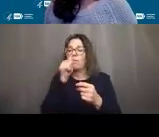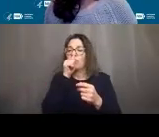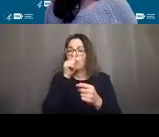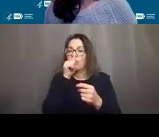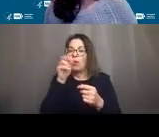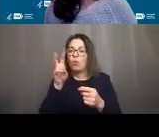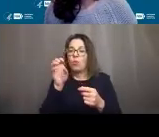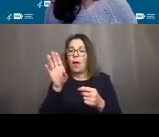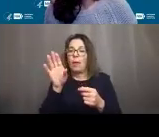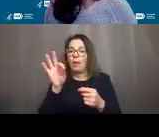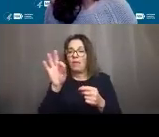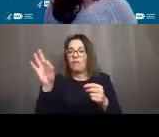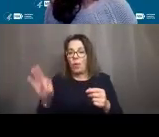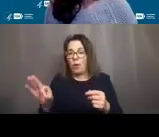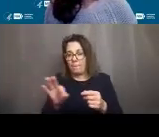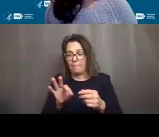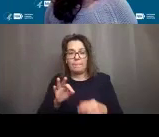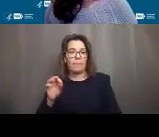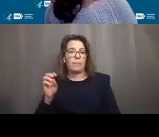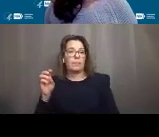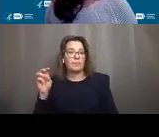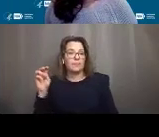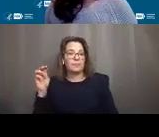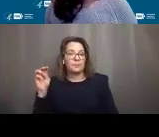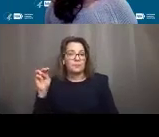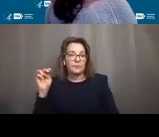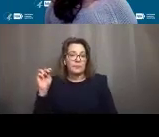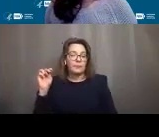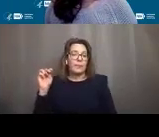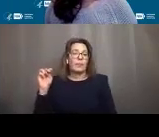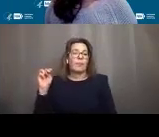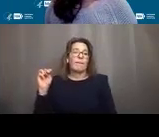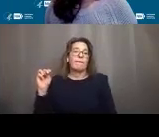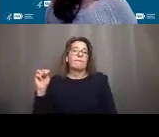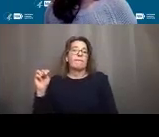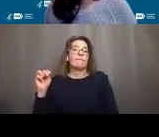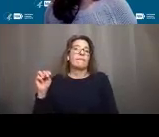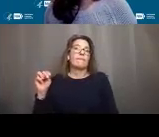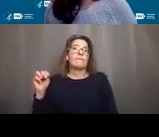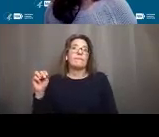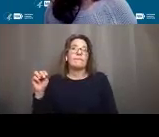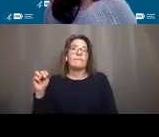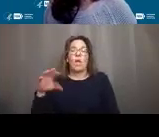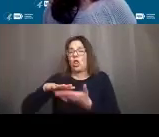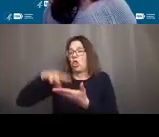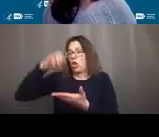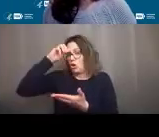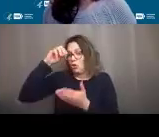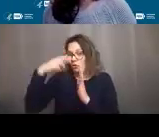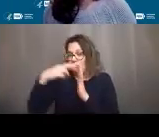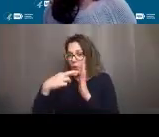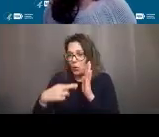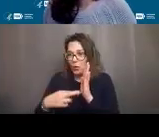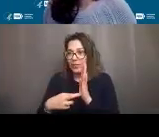a 16th-percentile payline for R01s from ESIs, whereas for established investigators,